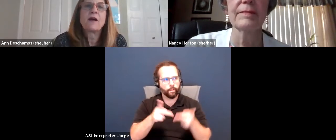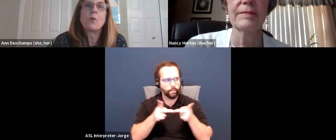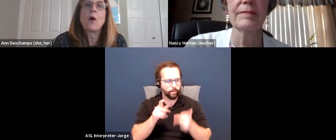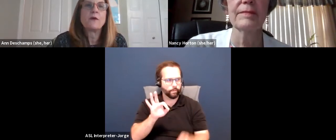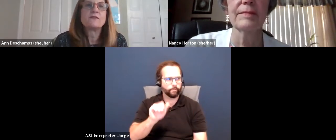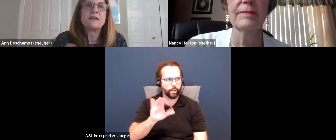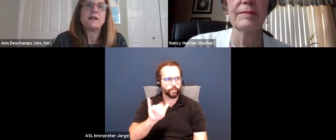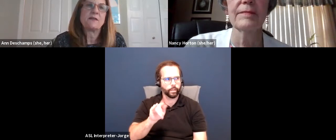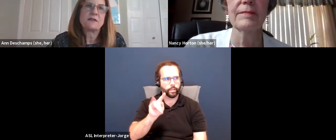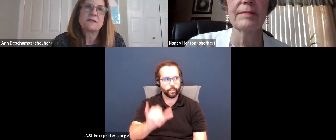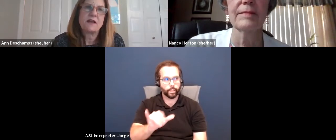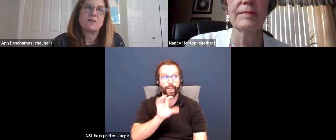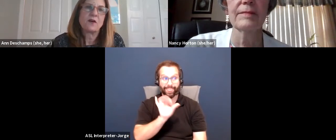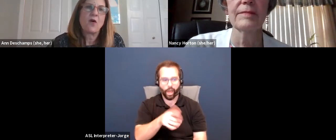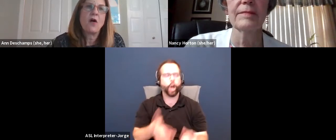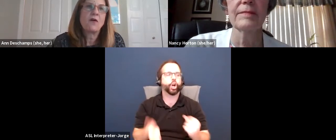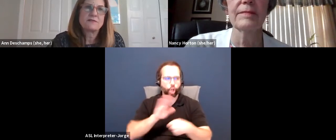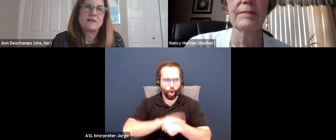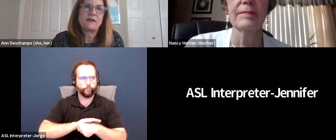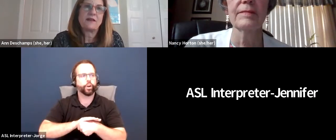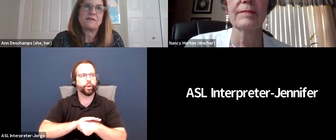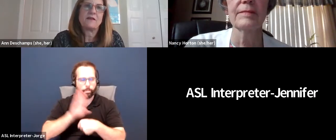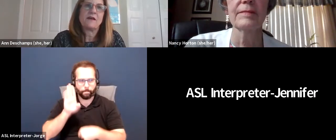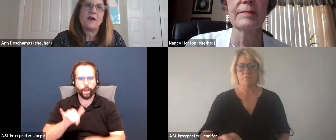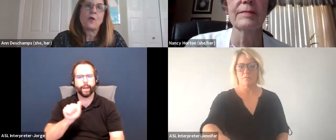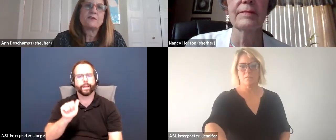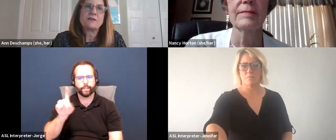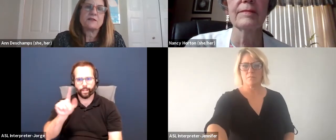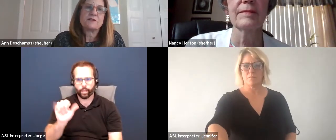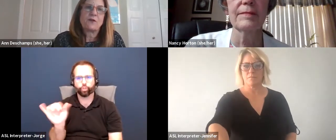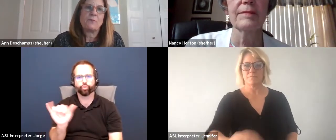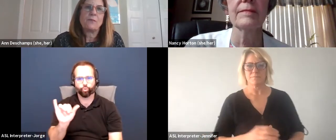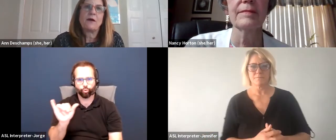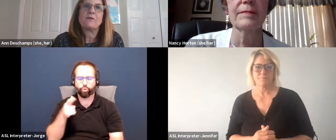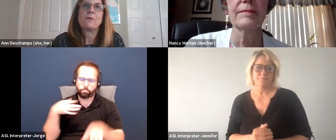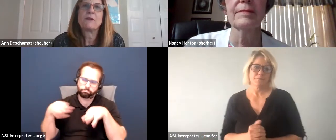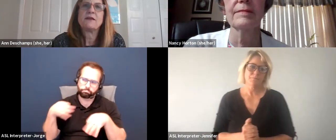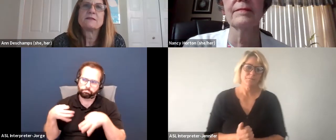mobile facilities are absolutely covered by the ADA. So talk a little